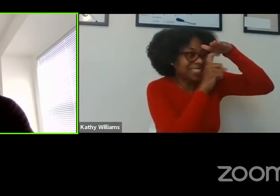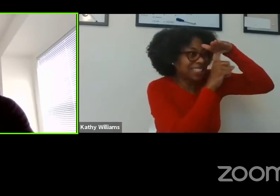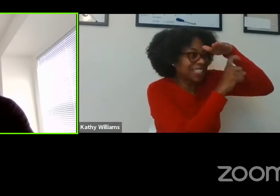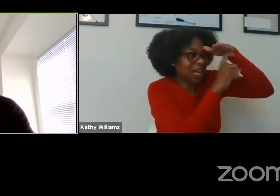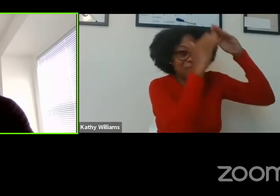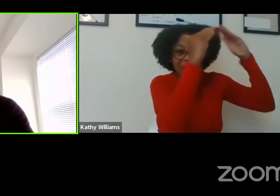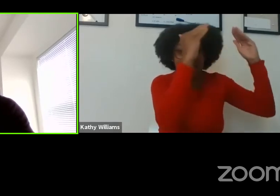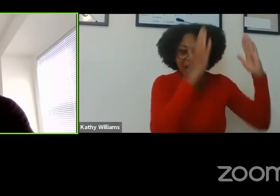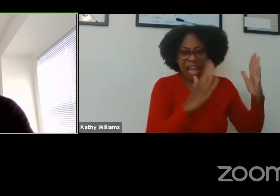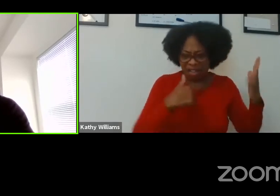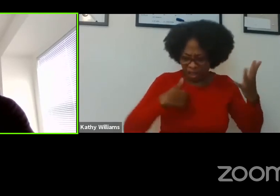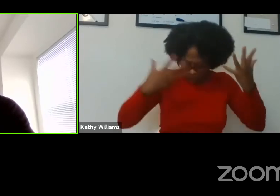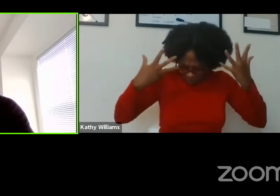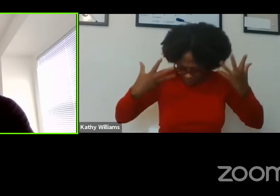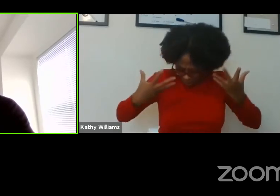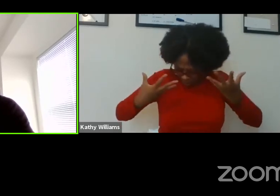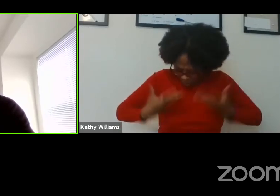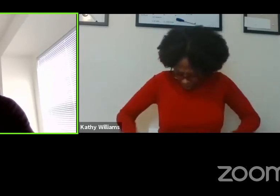And I am soaking wet. And